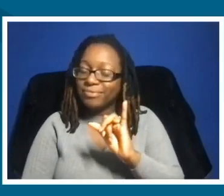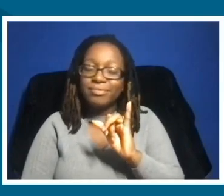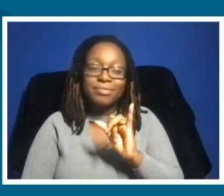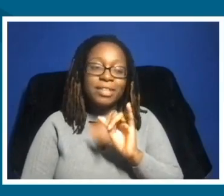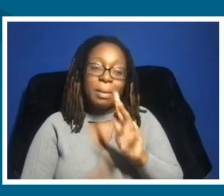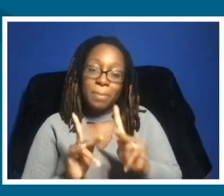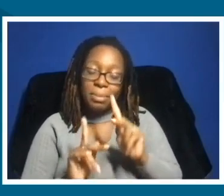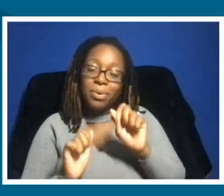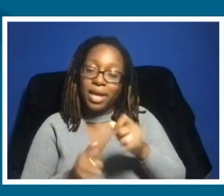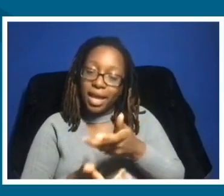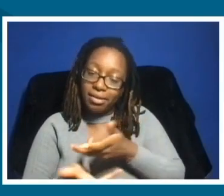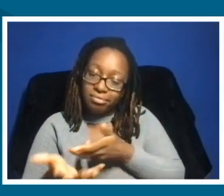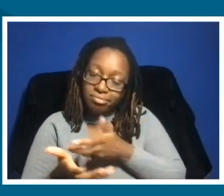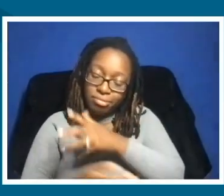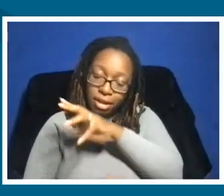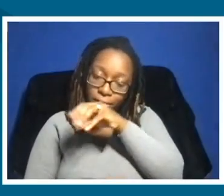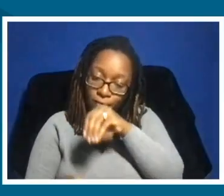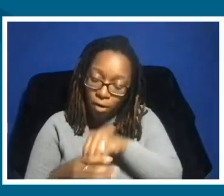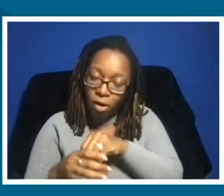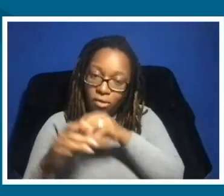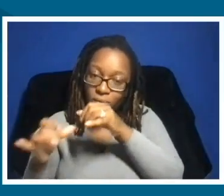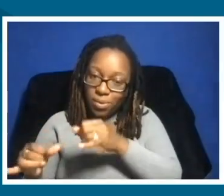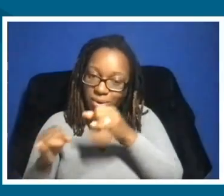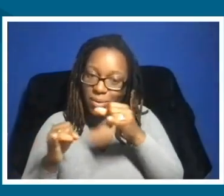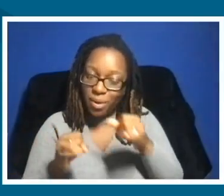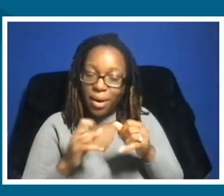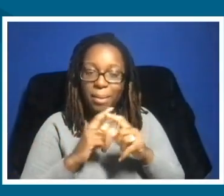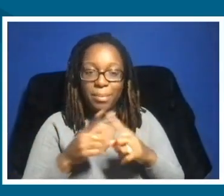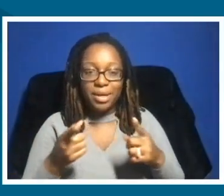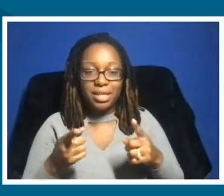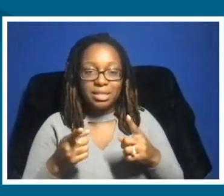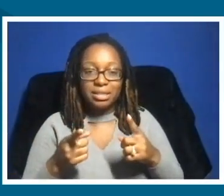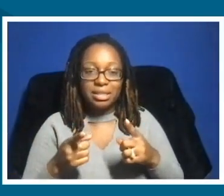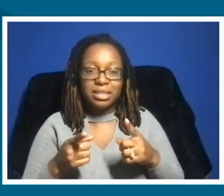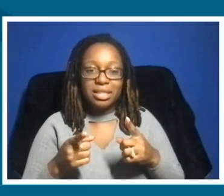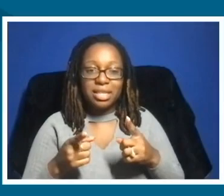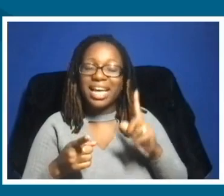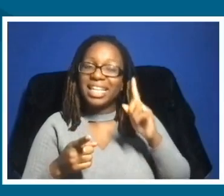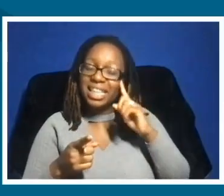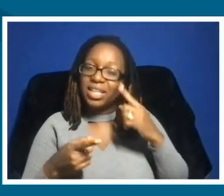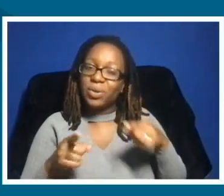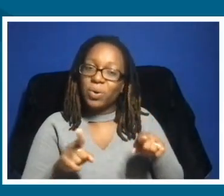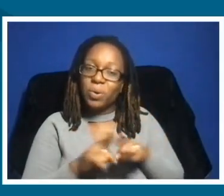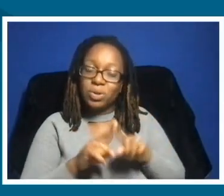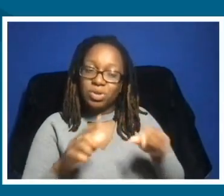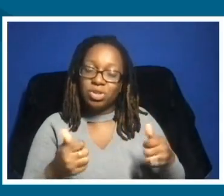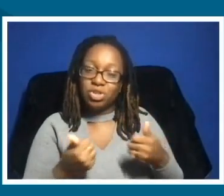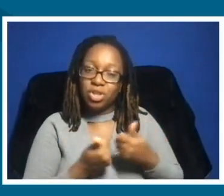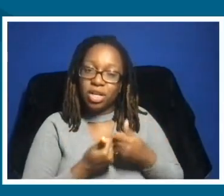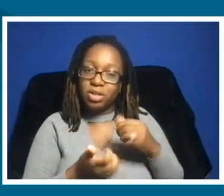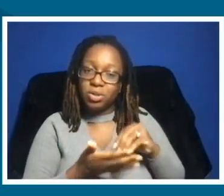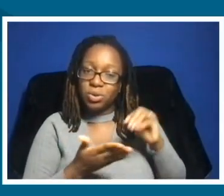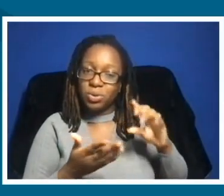with individually like um you're describing i think you could also challenge students to think about what